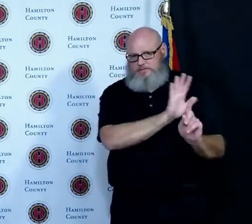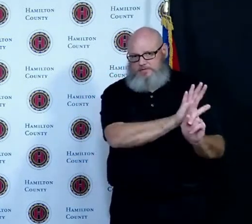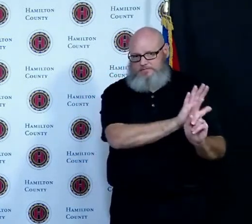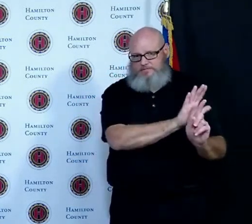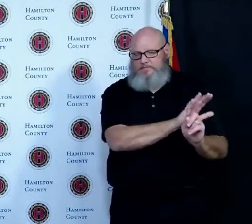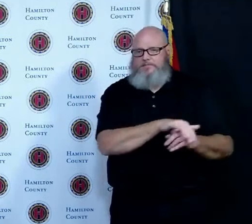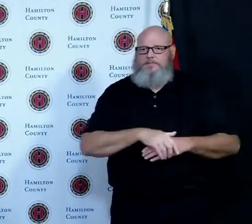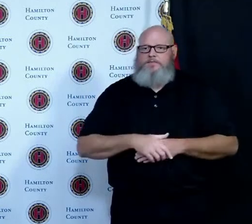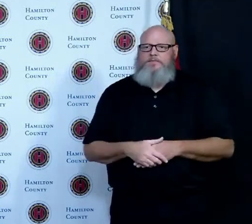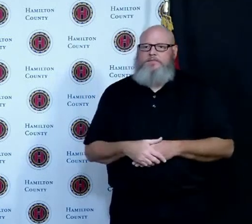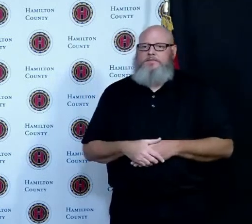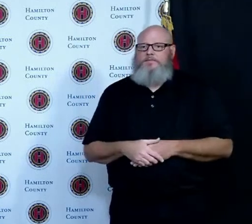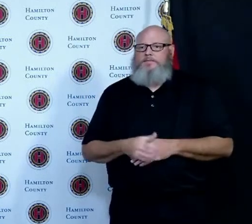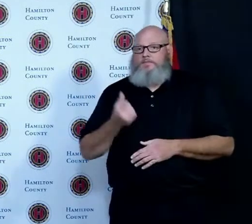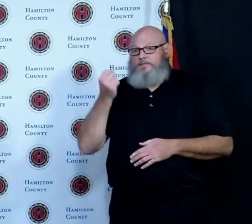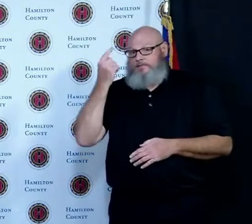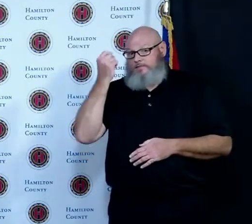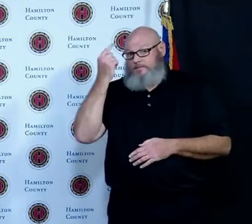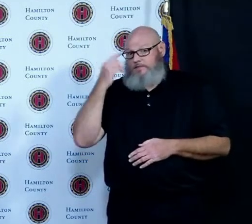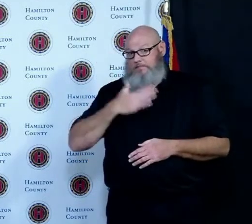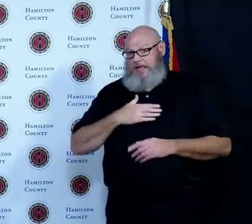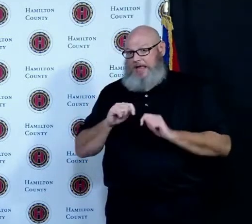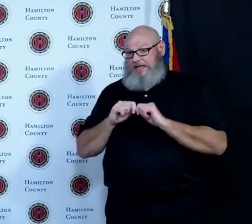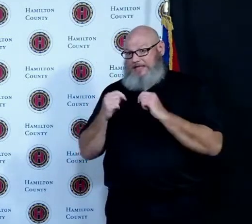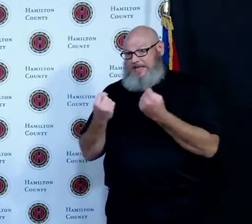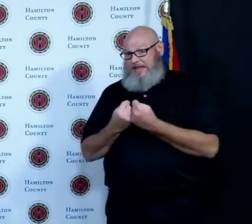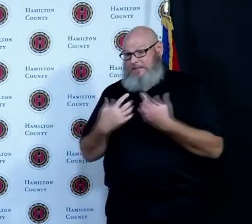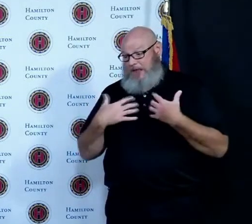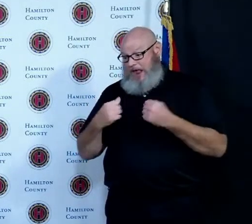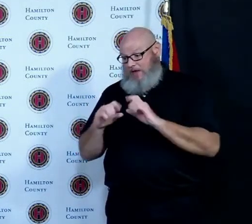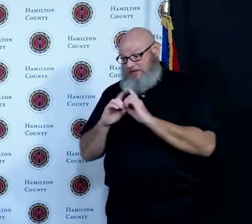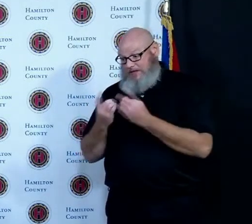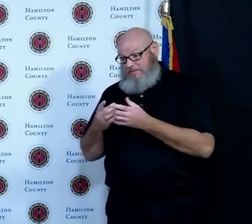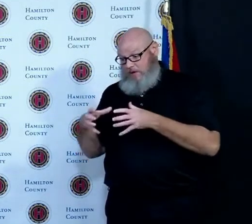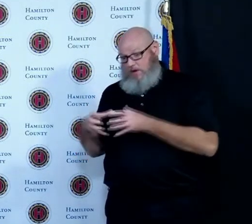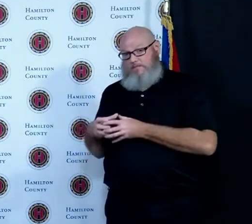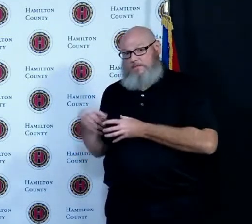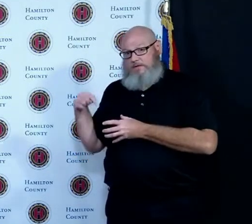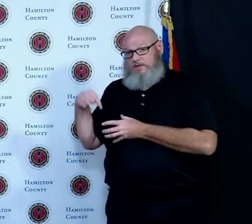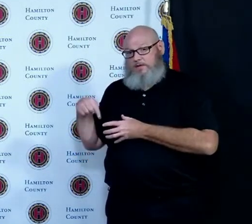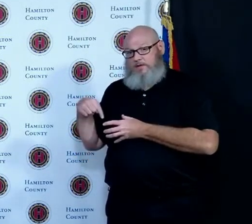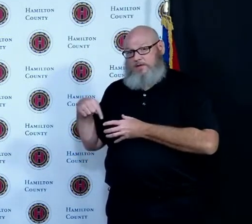Ohio have been working very hard for almost a year with the contact racing campaign so the